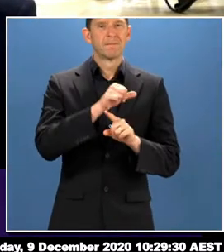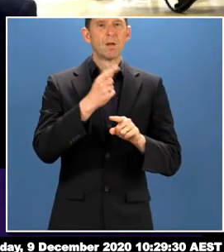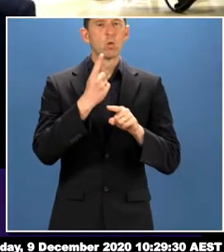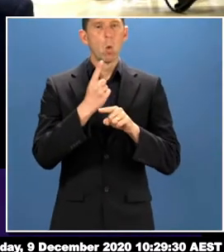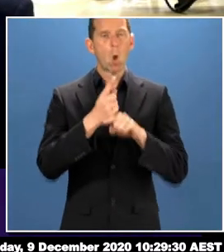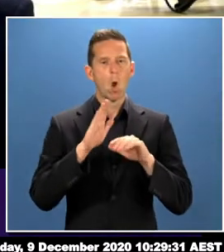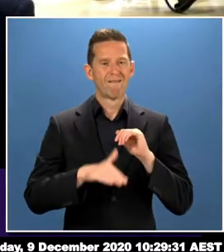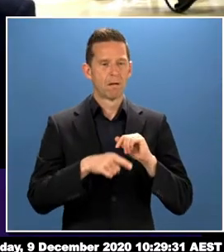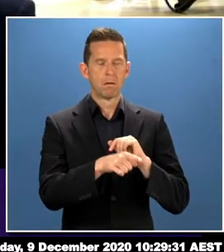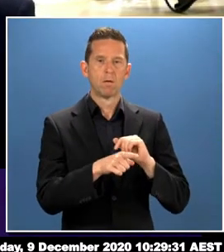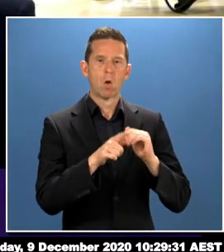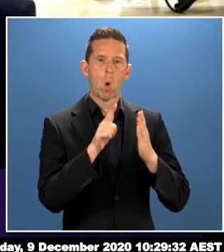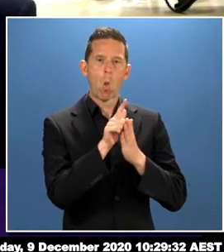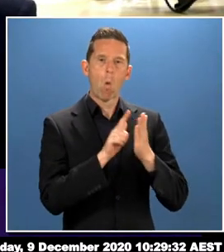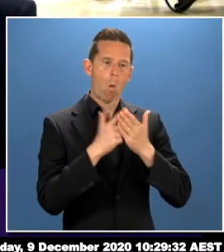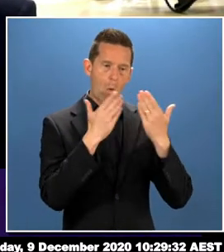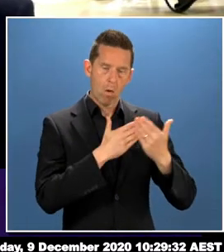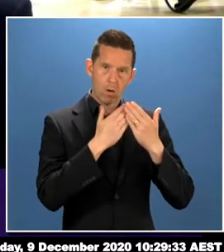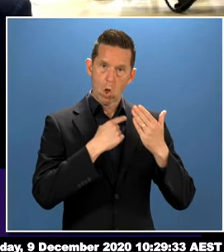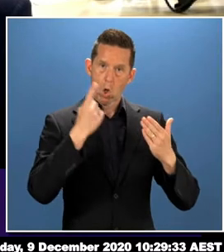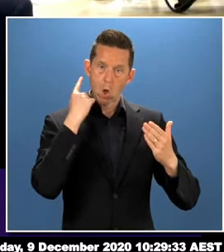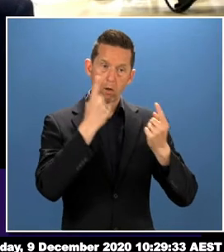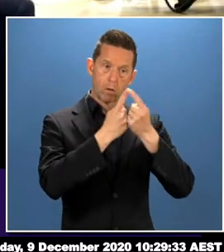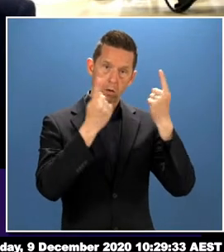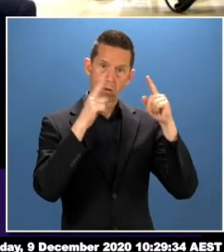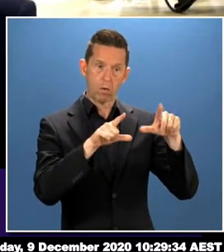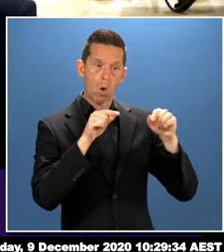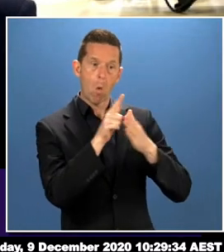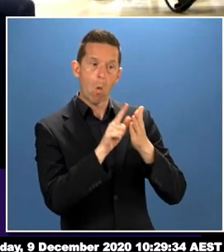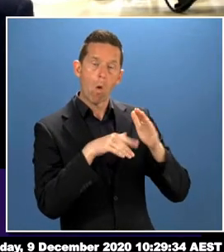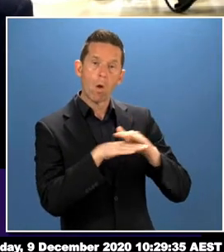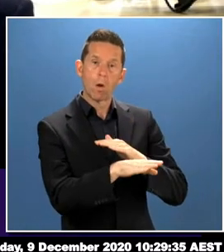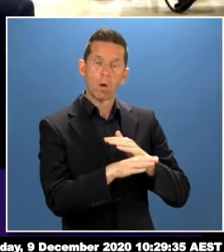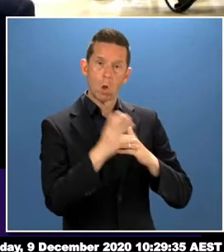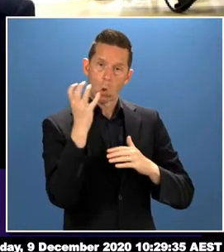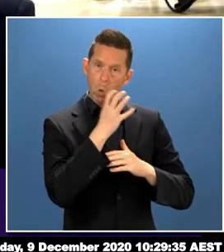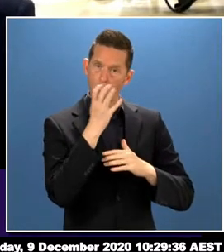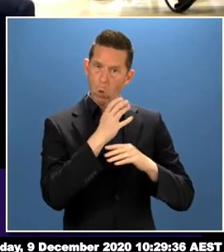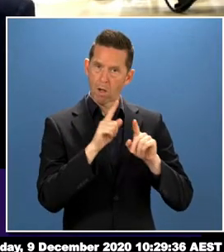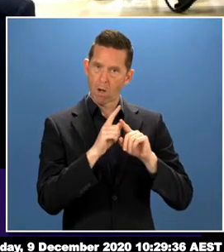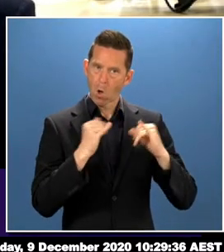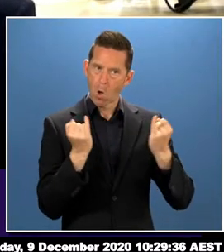We hear that for a graduate position that it's very competitive. Did you feel that that was an extra burden on you in regards to